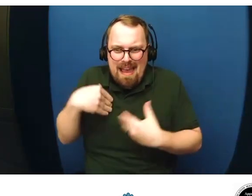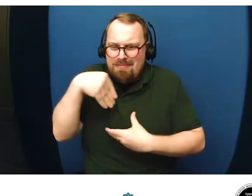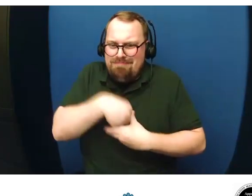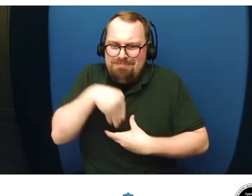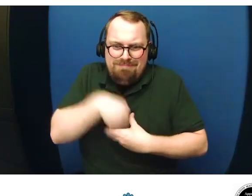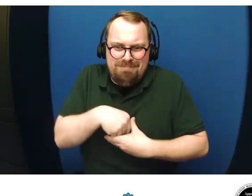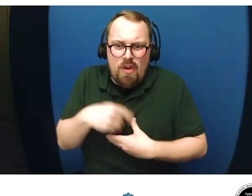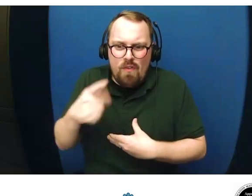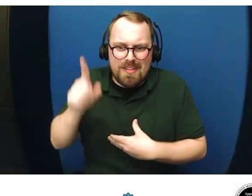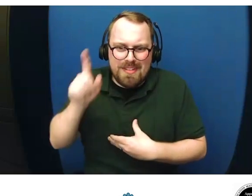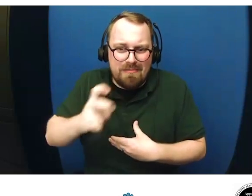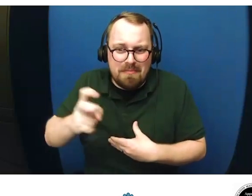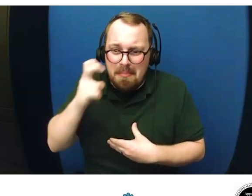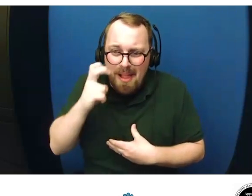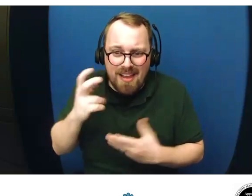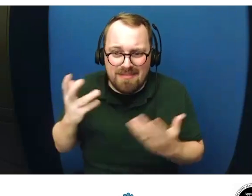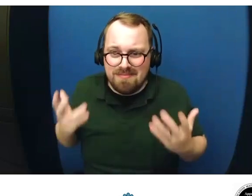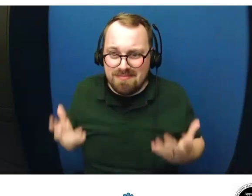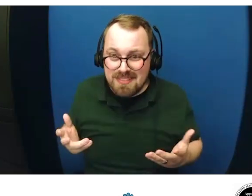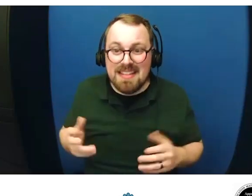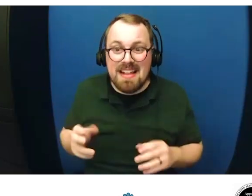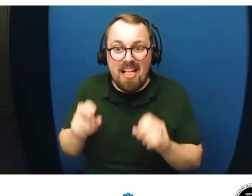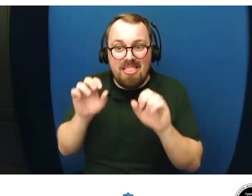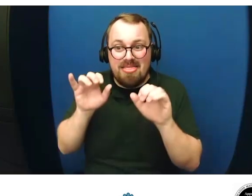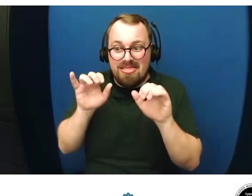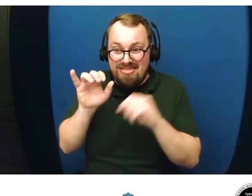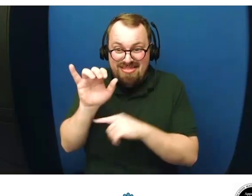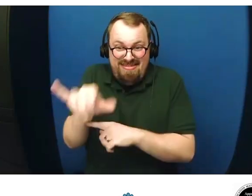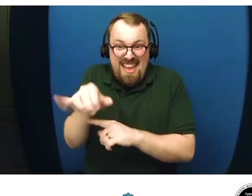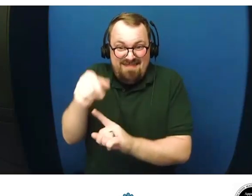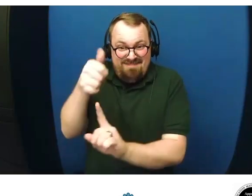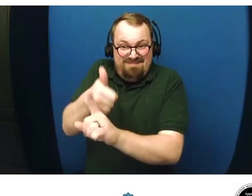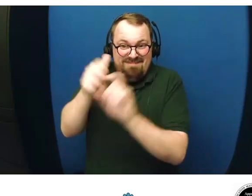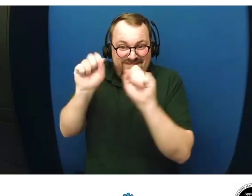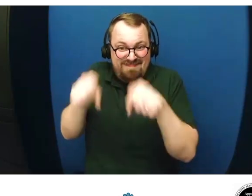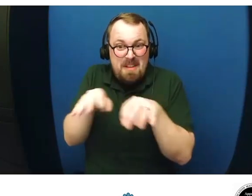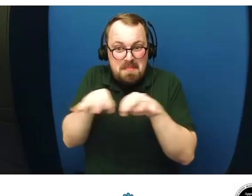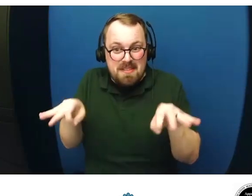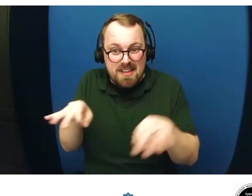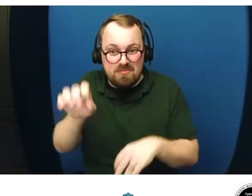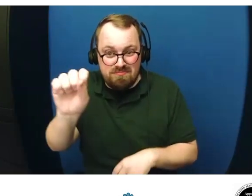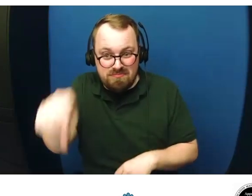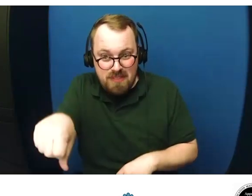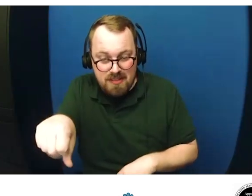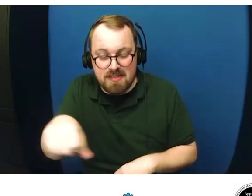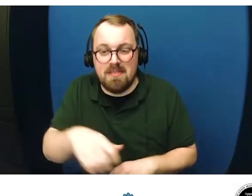congenitally deafblind. That can be tactile bodily language, which is